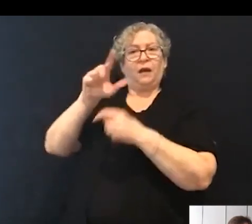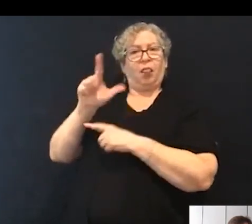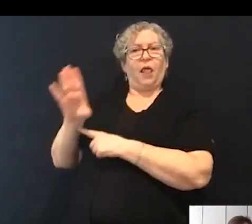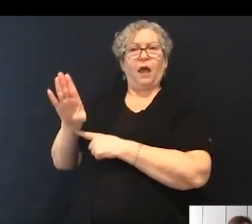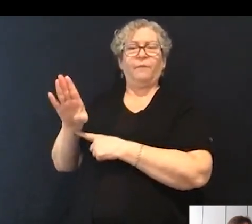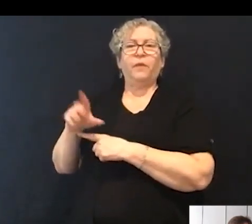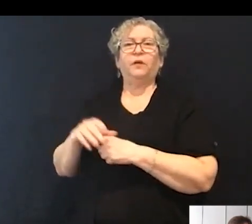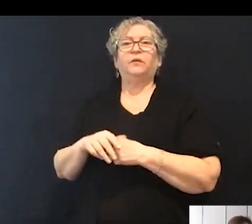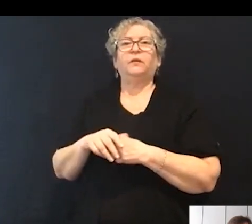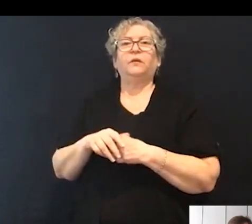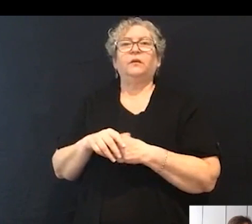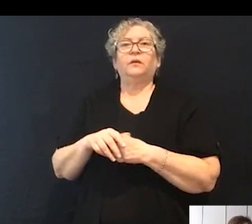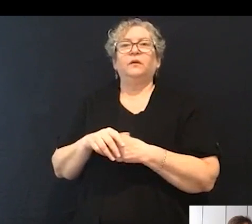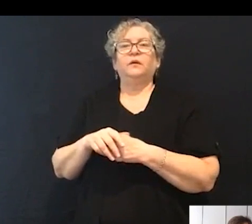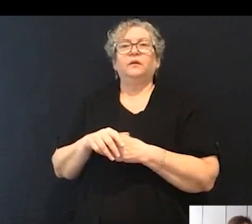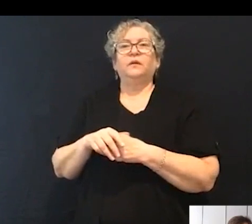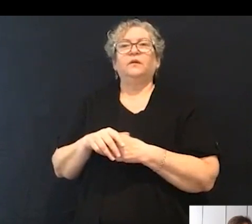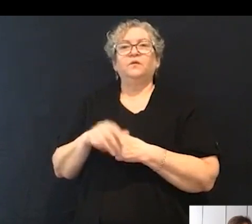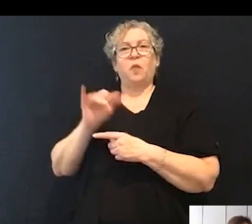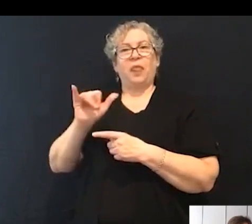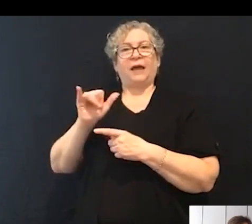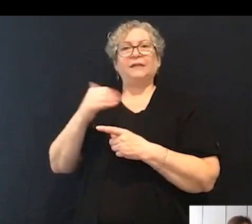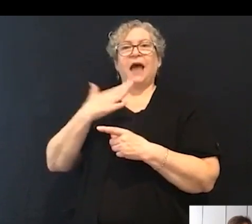And this allowed our front runner program, the LCA